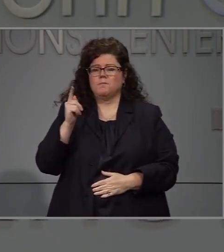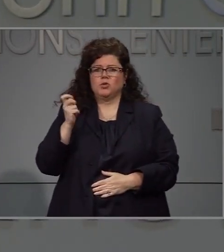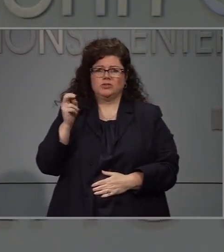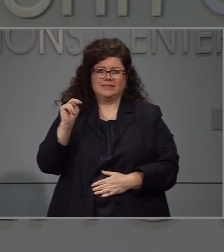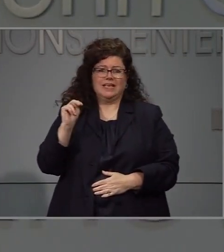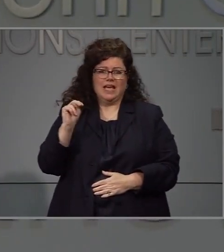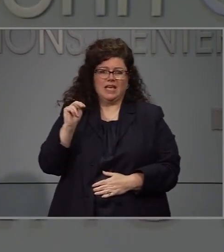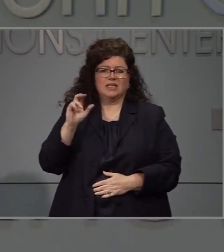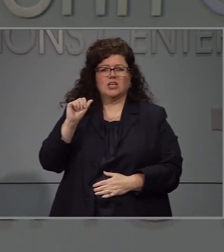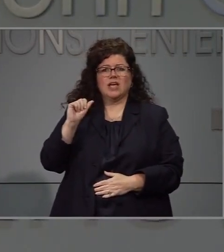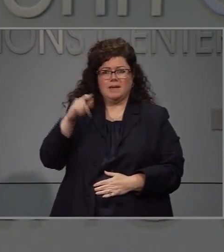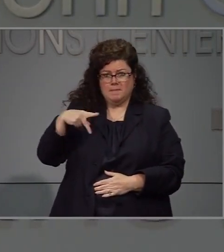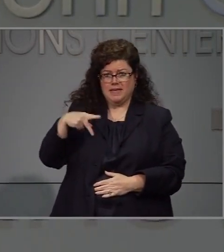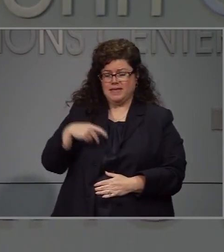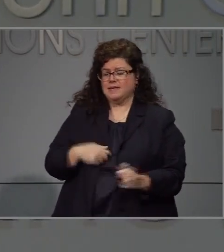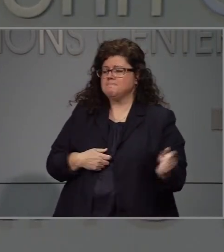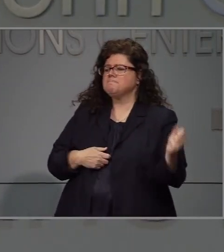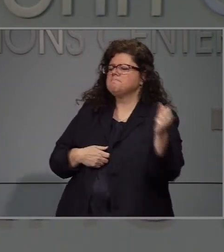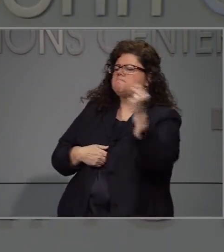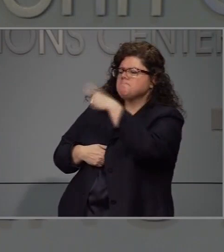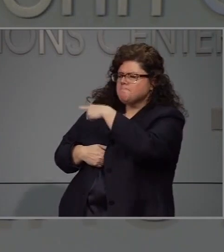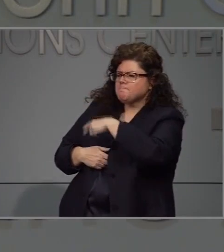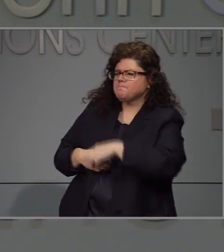PUBLIC THAT THEY ARE BEING SAFE AND I THINK THAT WILL BE GOOD BUSINESS FOR THEM TO TAKE THE SAFETY PRECAUTIONS. NEXT